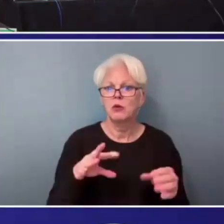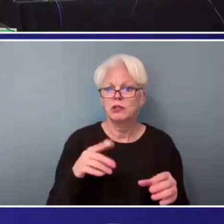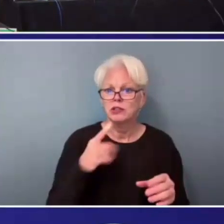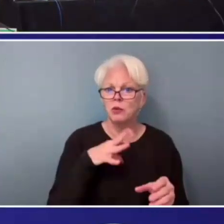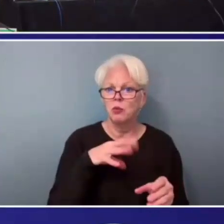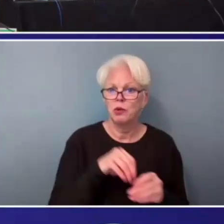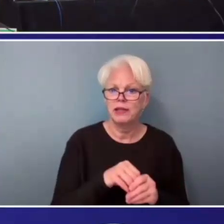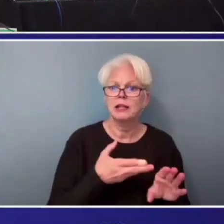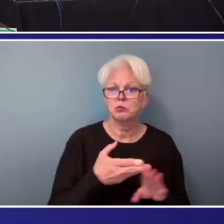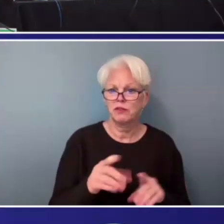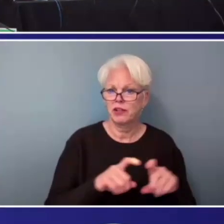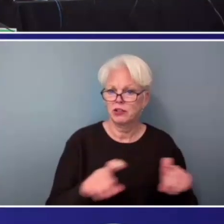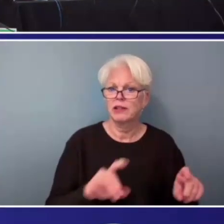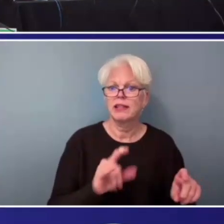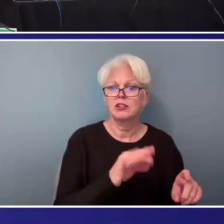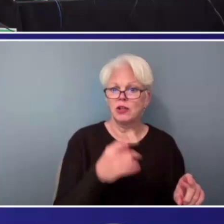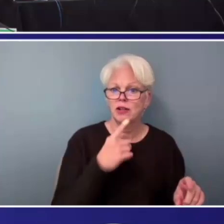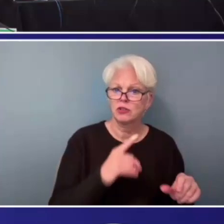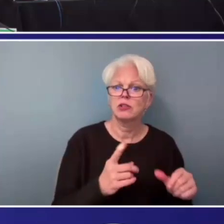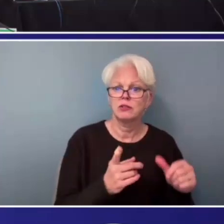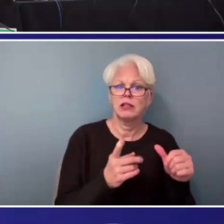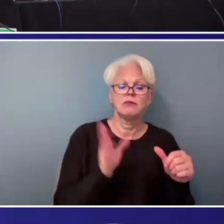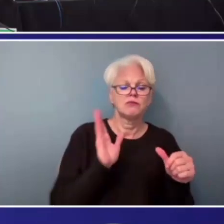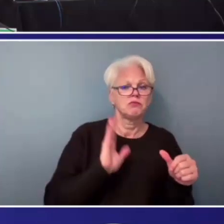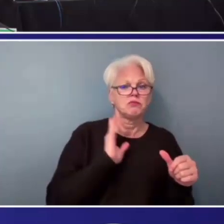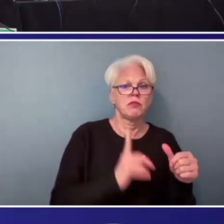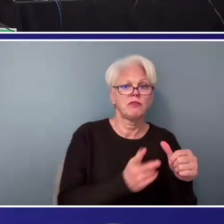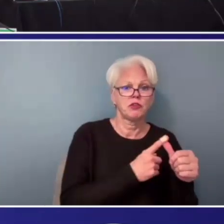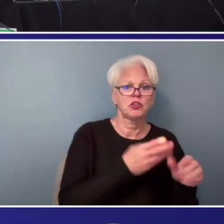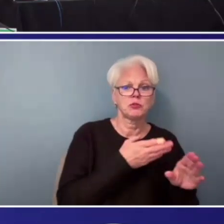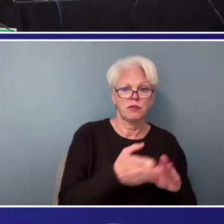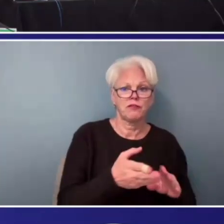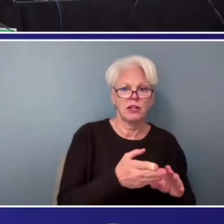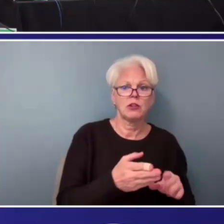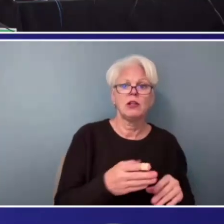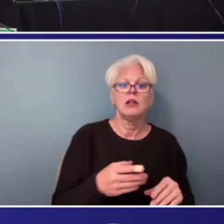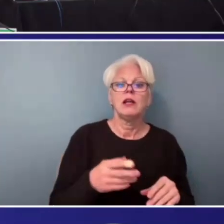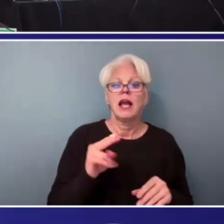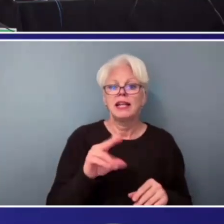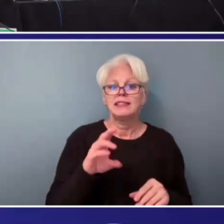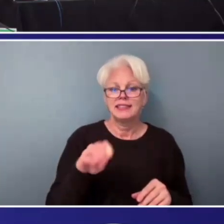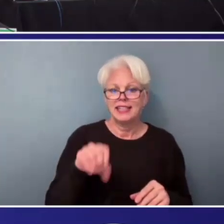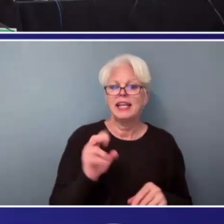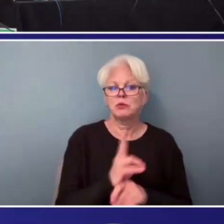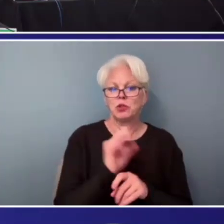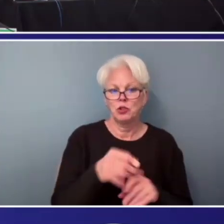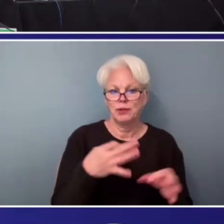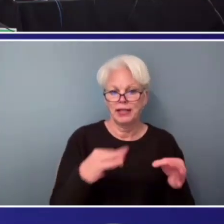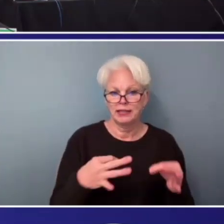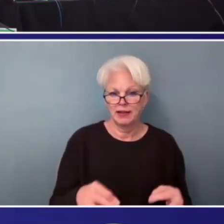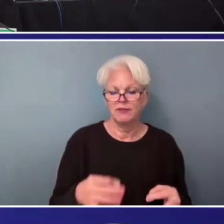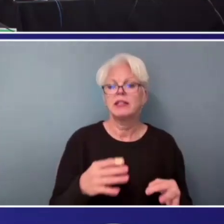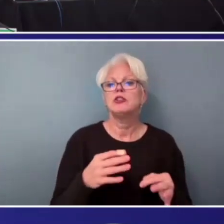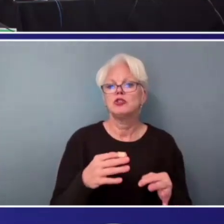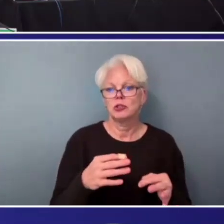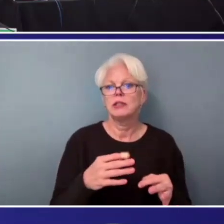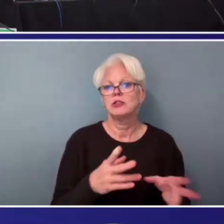degree. As Jeff said, it was originally first professional degree. It came from the definition that NCEES was using and when it was brought in in 2008,